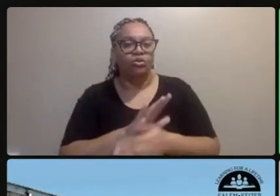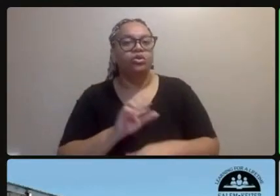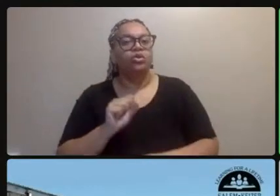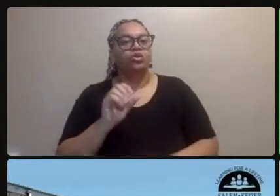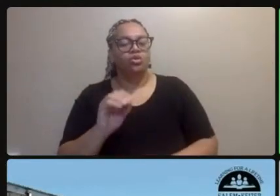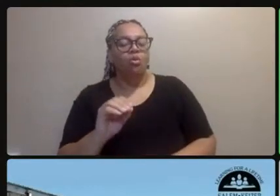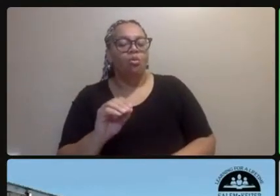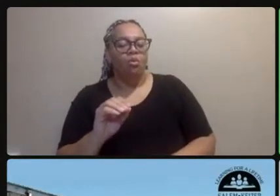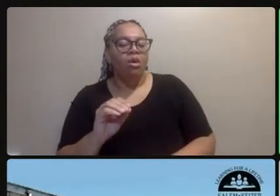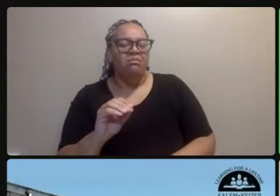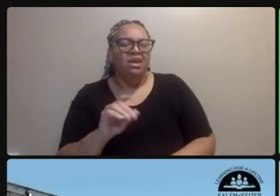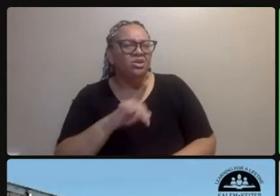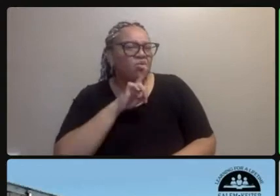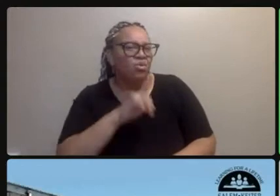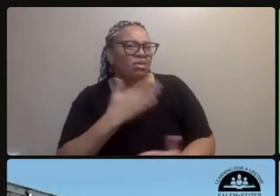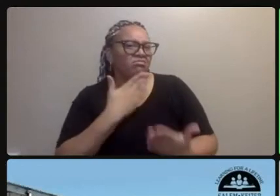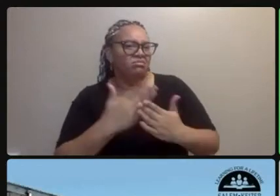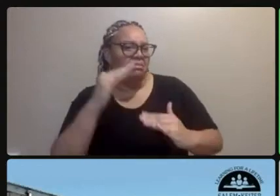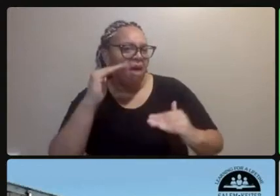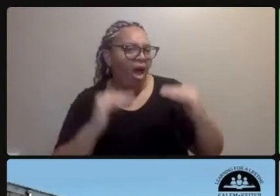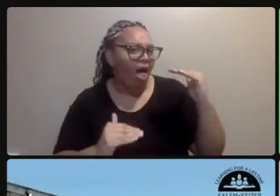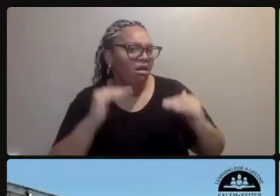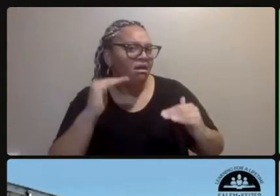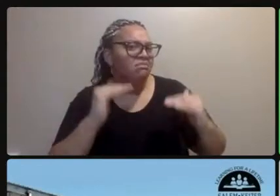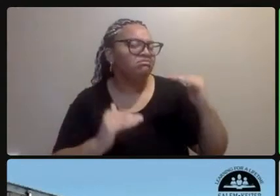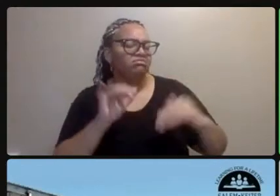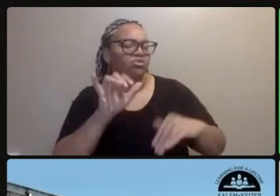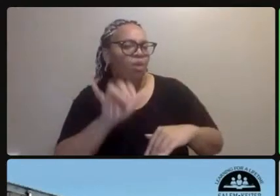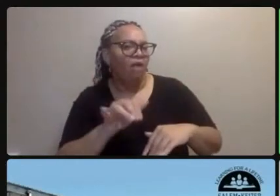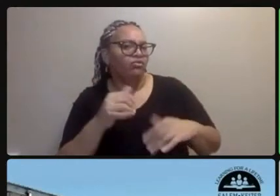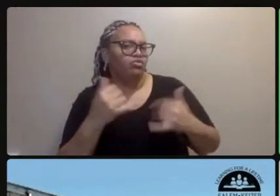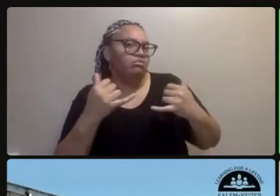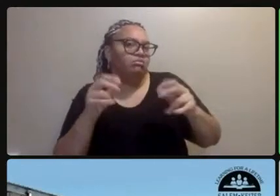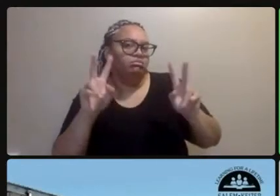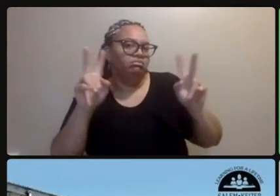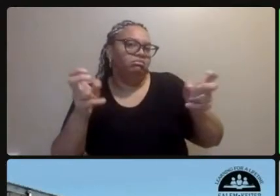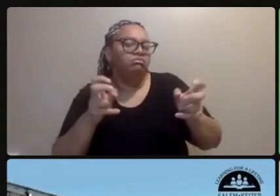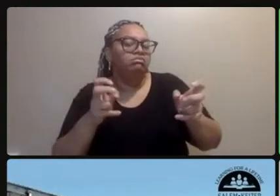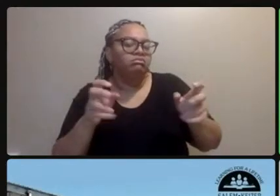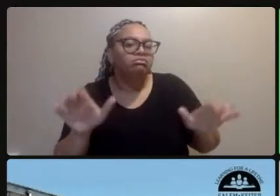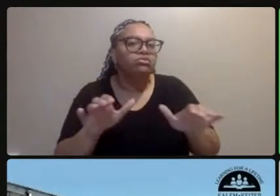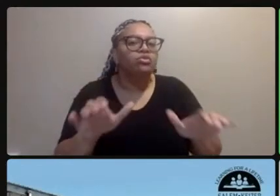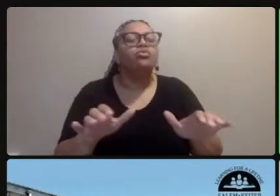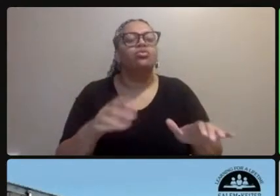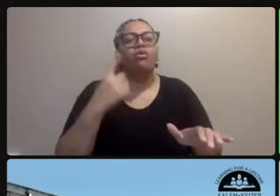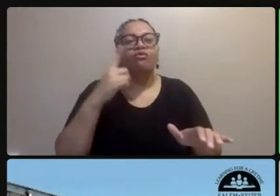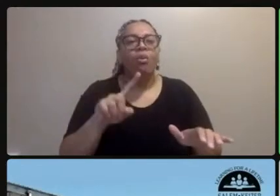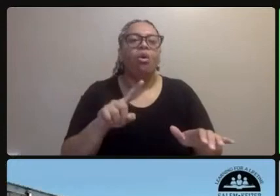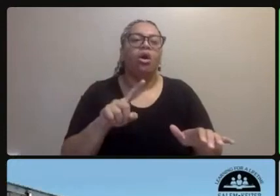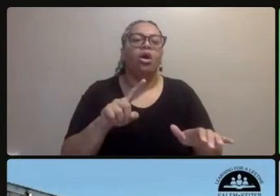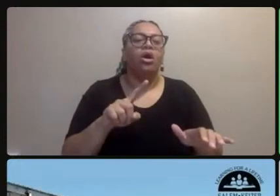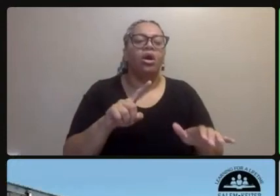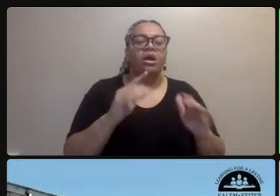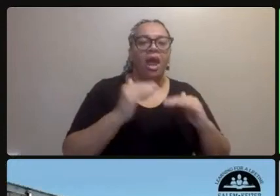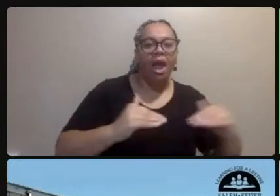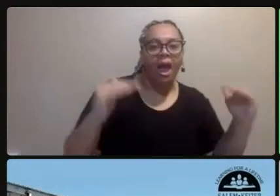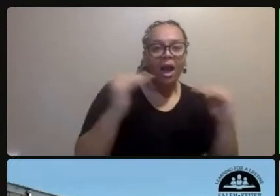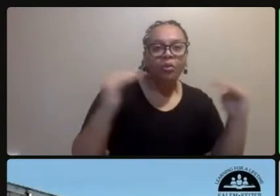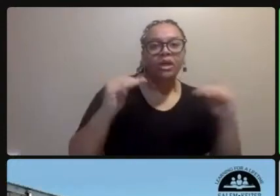TO SERVE IN INCREASINGLY DIVERSE SCHOOLS OF WHAT THESE EXPERIENCES HAVE POPPY IS AN